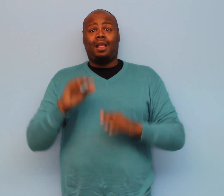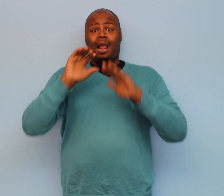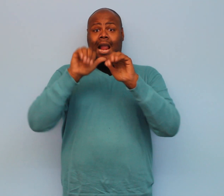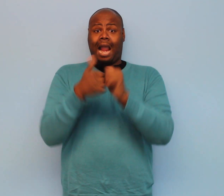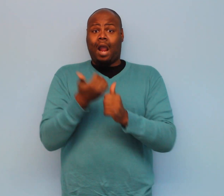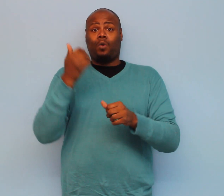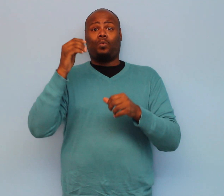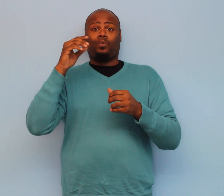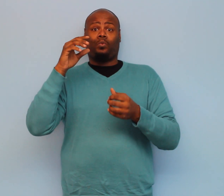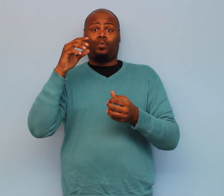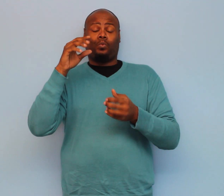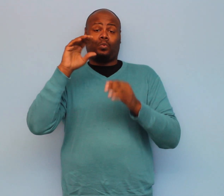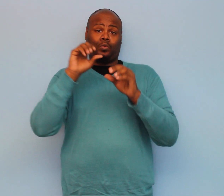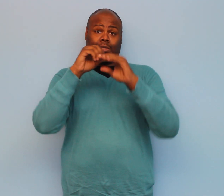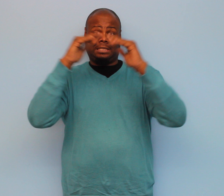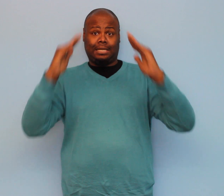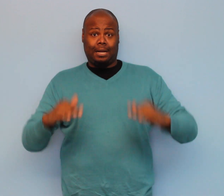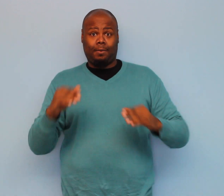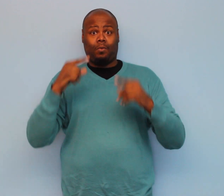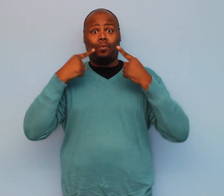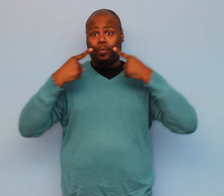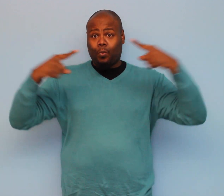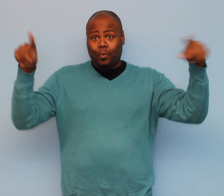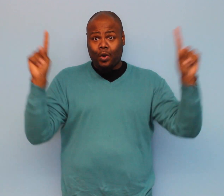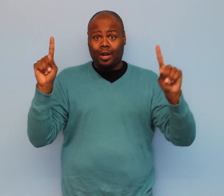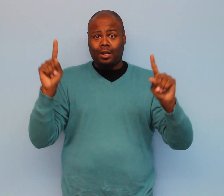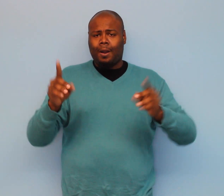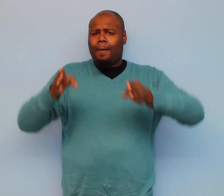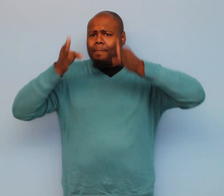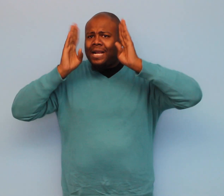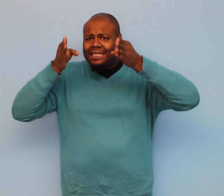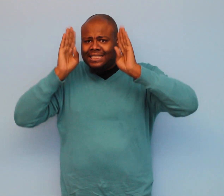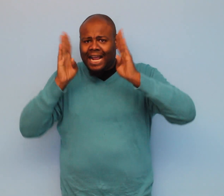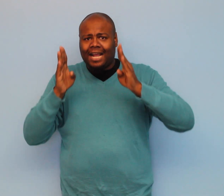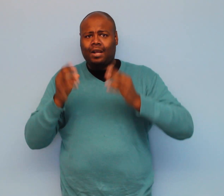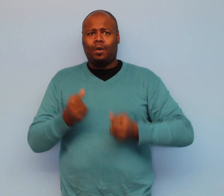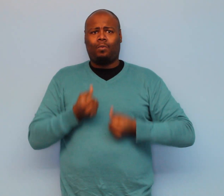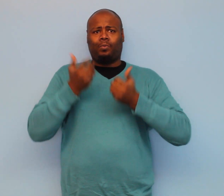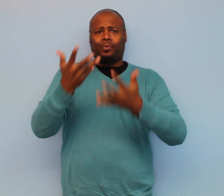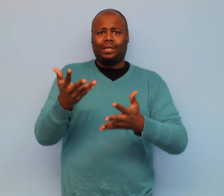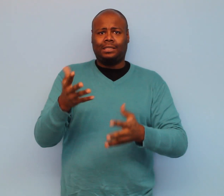In order for the system to be successful, we must pay attention and participate.